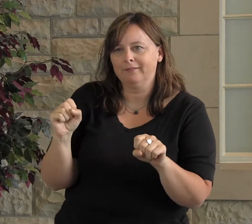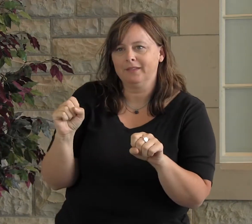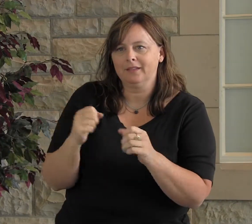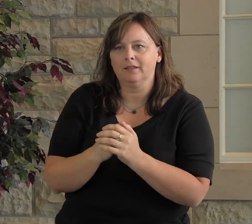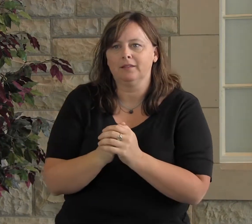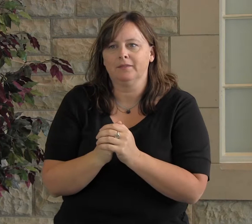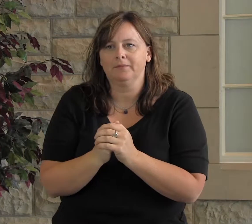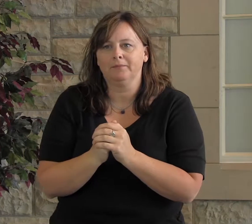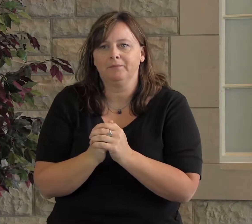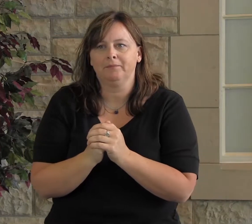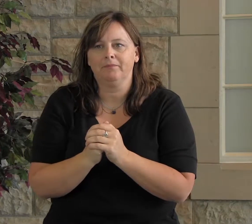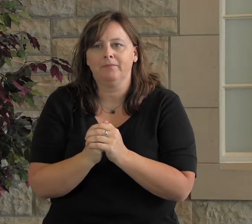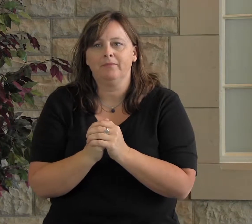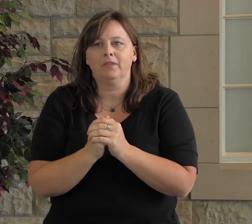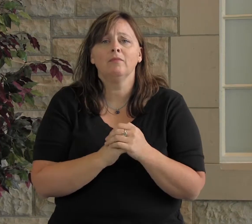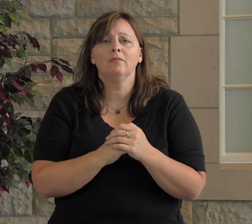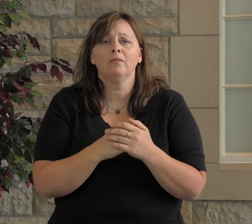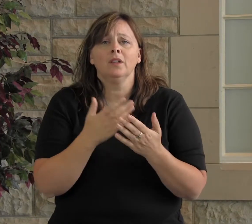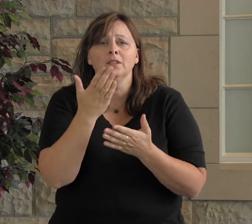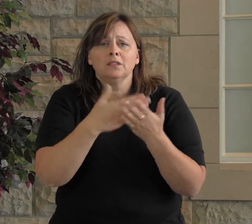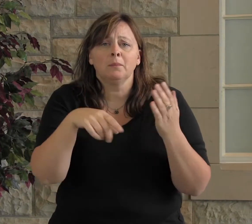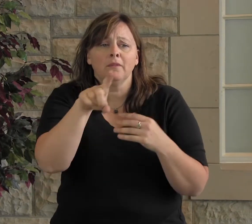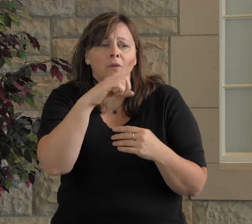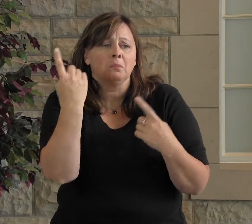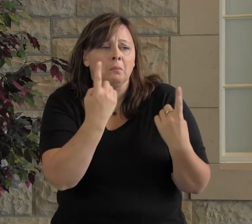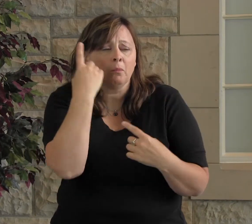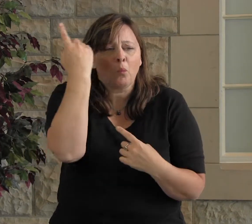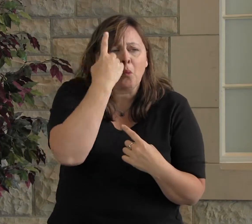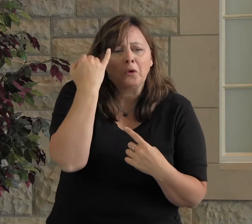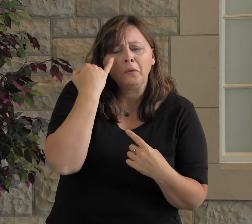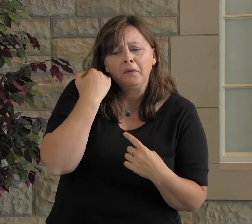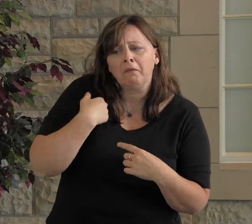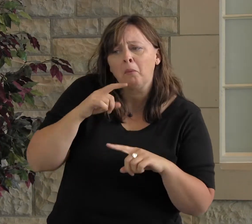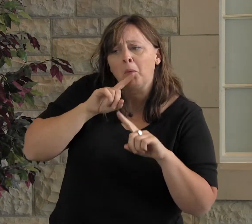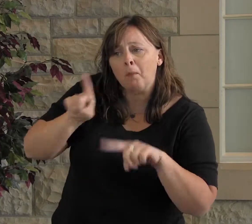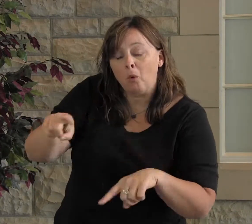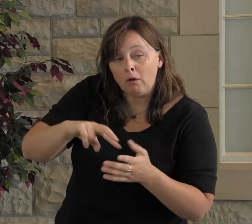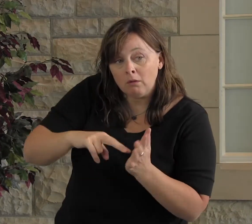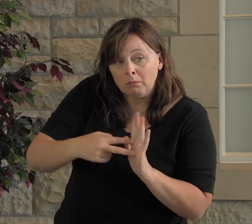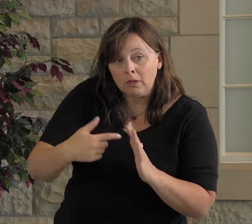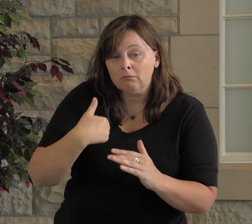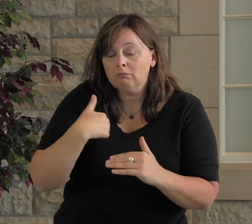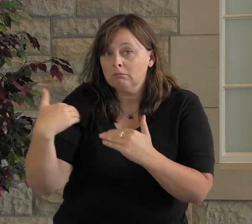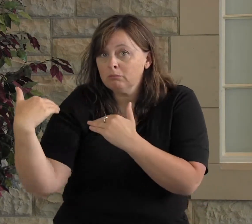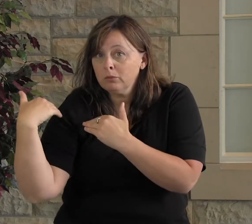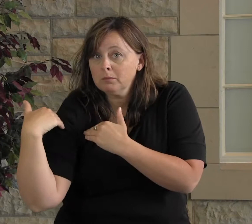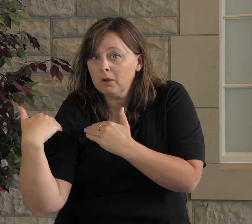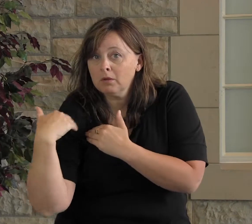neglected. You must report that for that child's safety. Some of you maybe wondering if I make a report